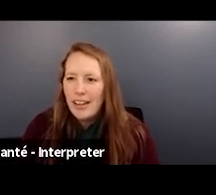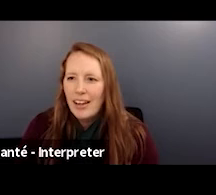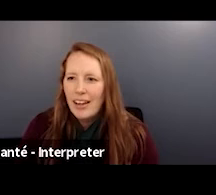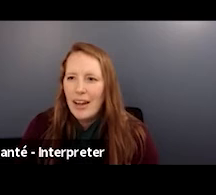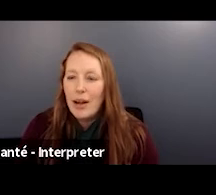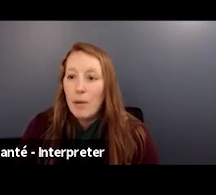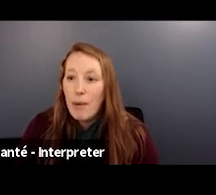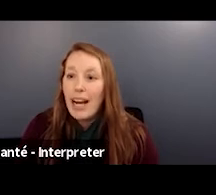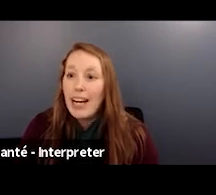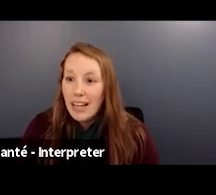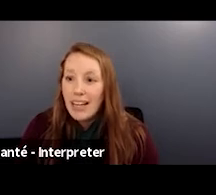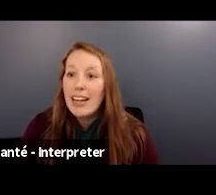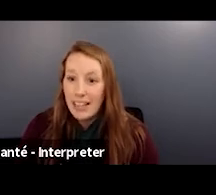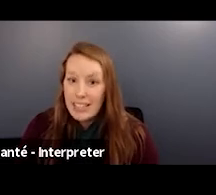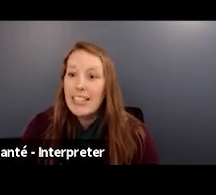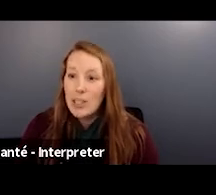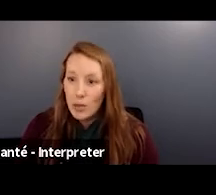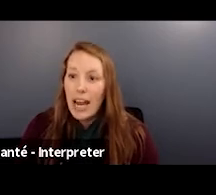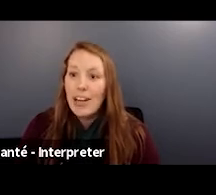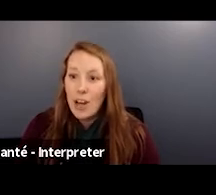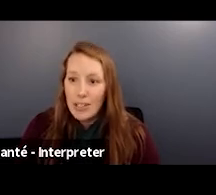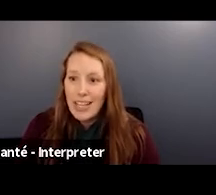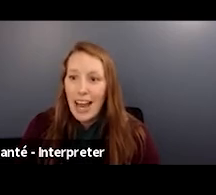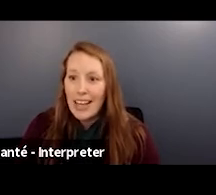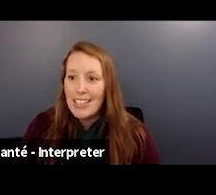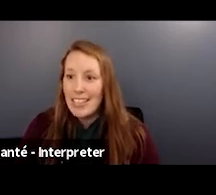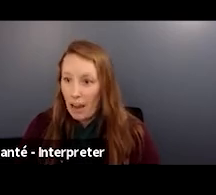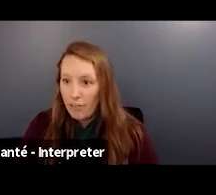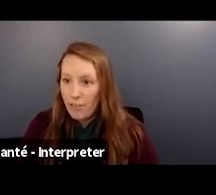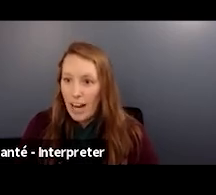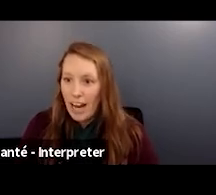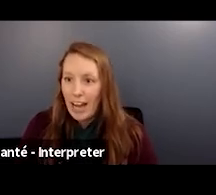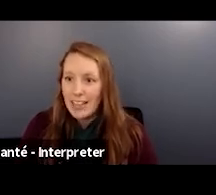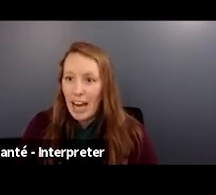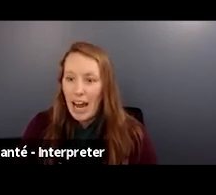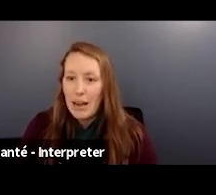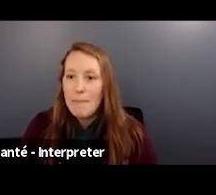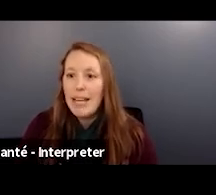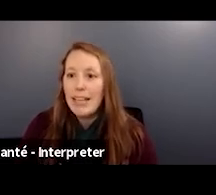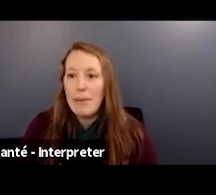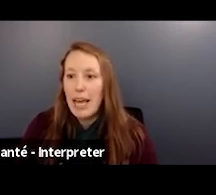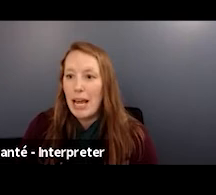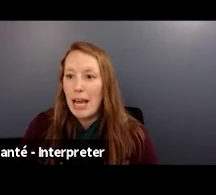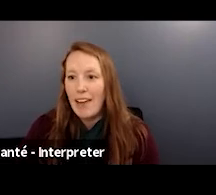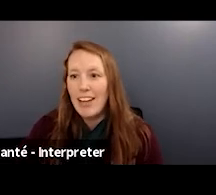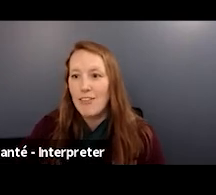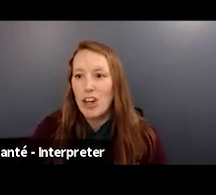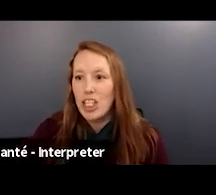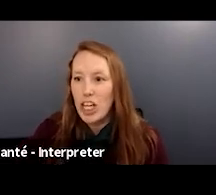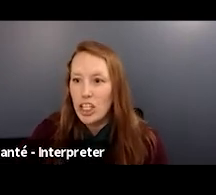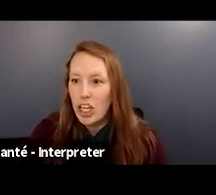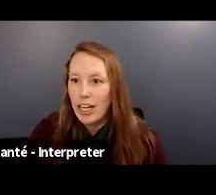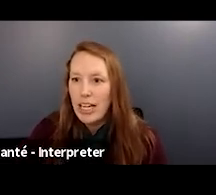my kids were diagnosed as deaf and I immediately became an advocate for their education,